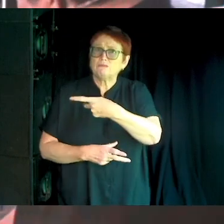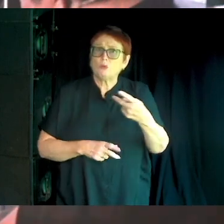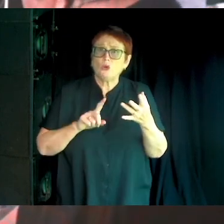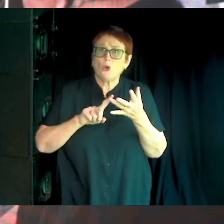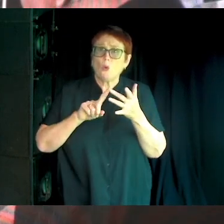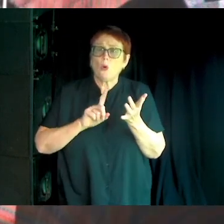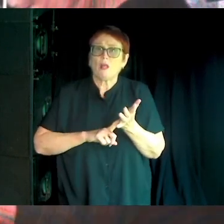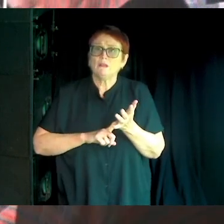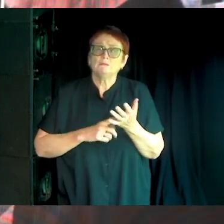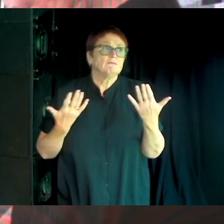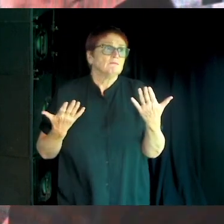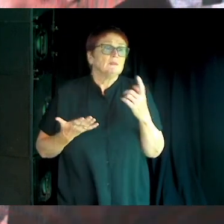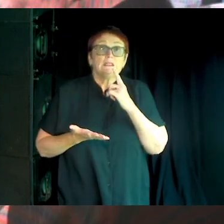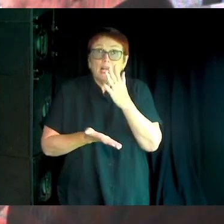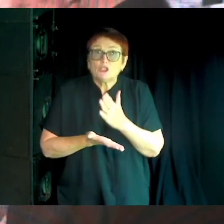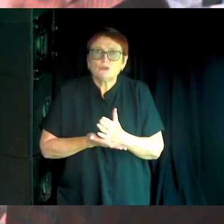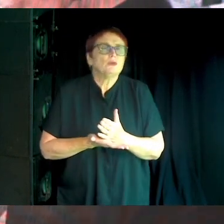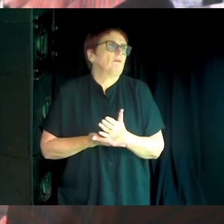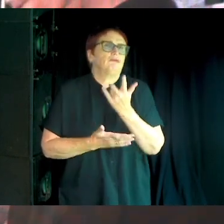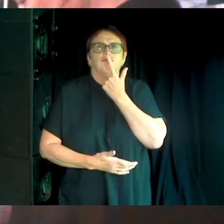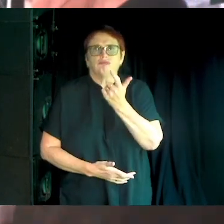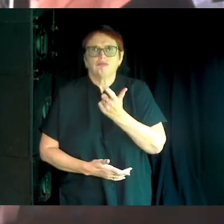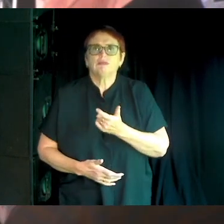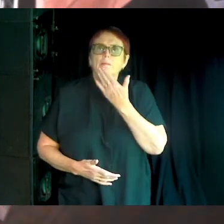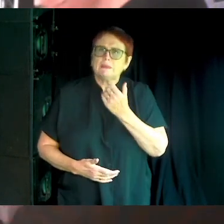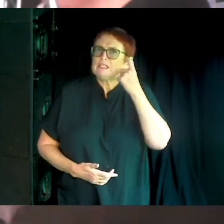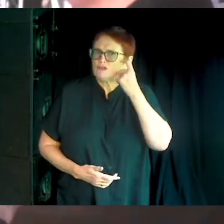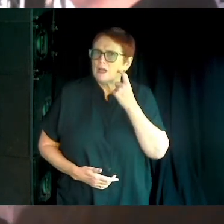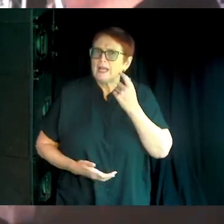it's one of the best thing you've ever done for yourself do yourself a favor I challenge the oil